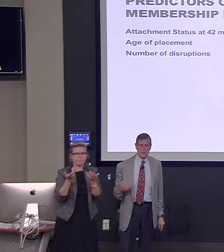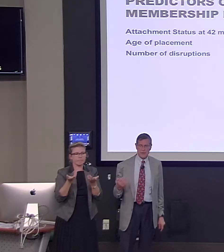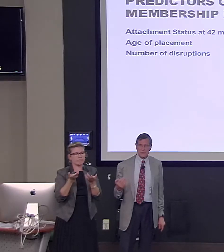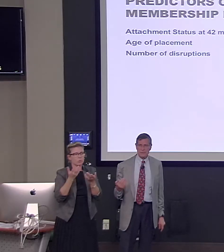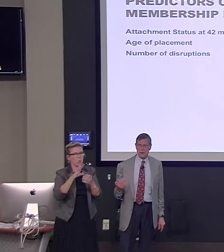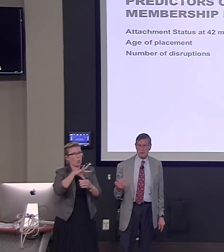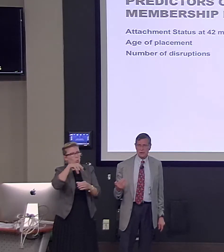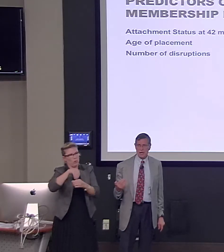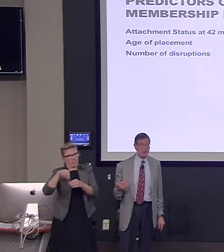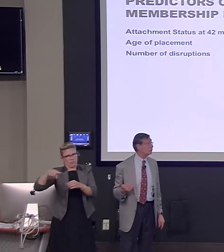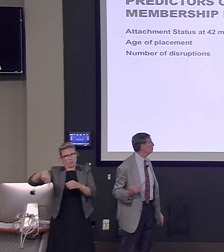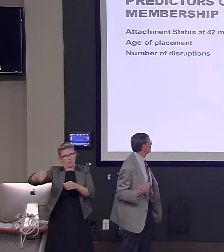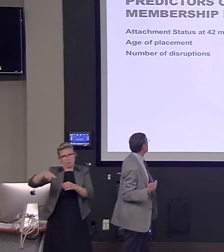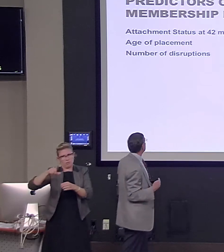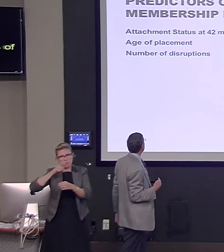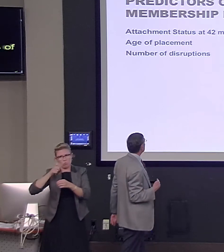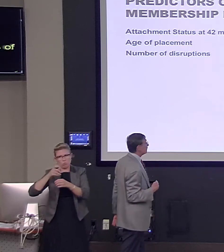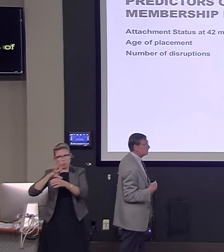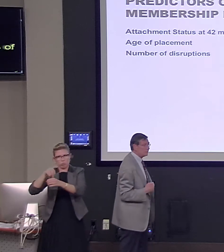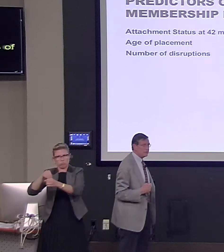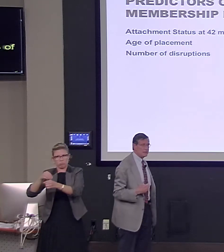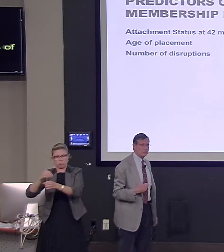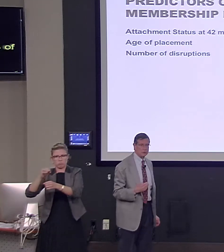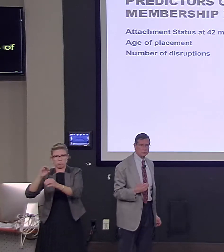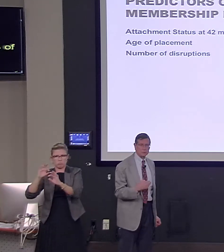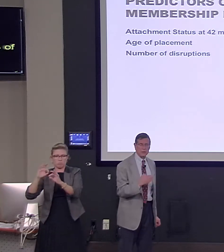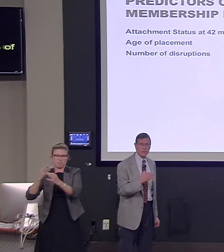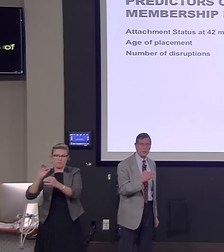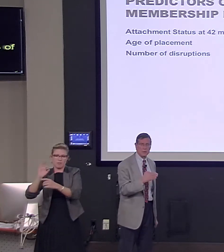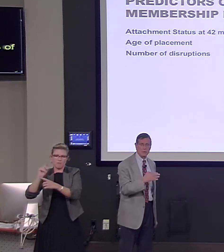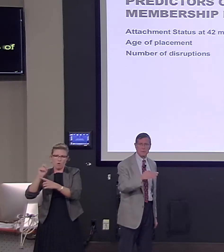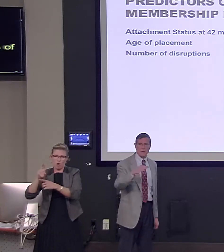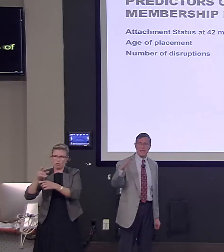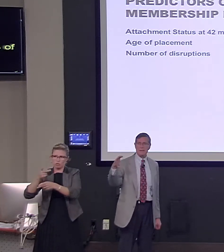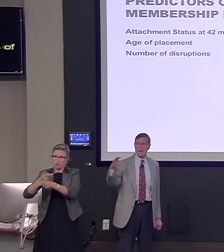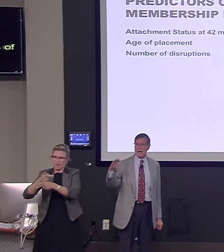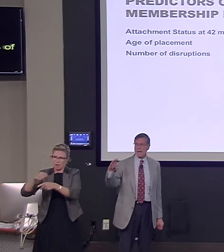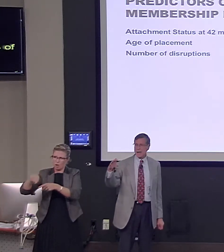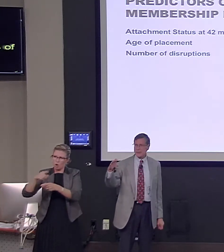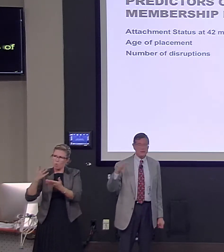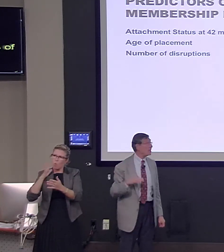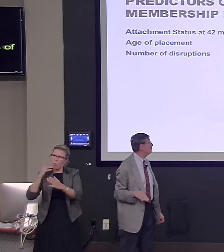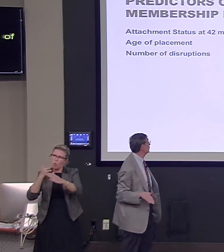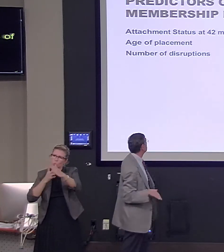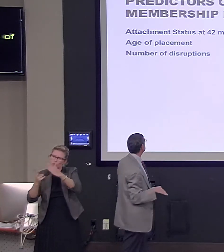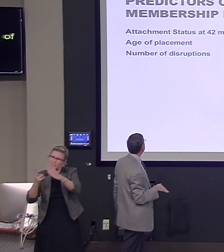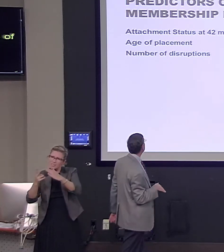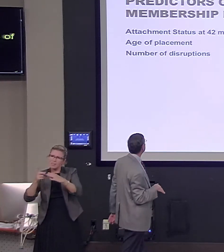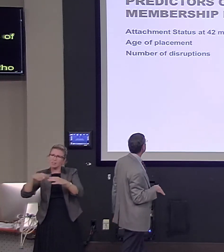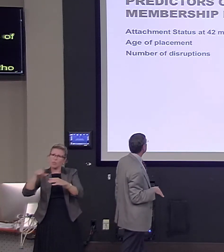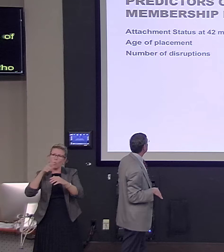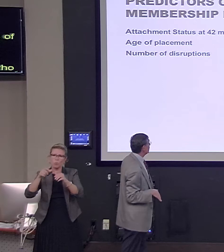within the foster care group of the children who remained high and stable over time,